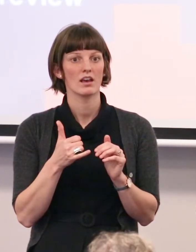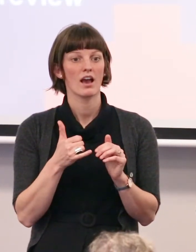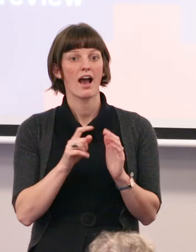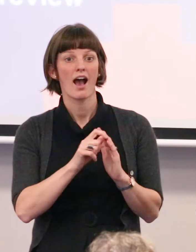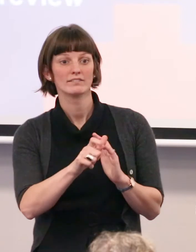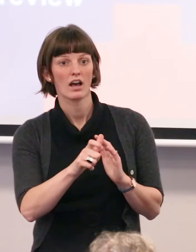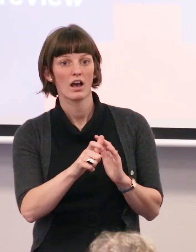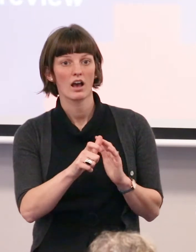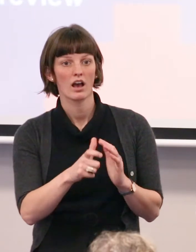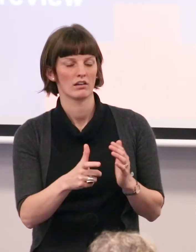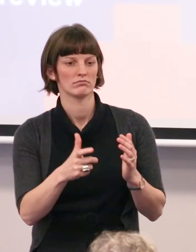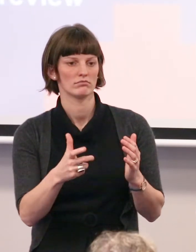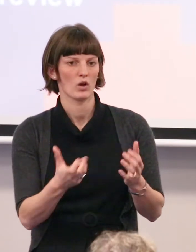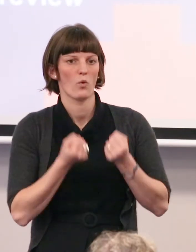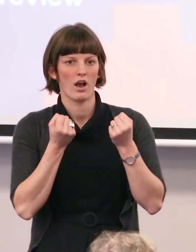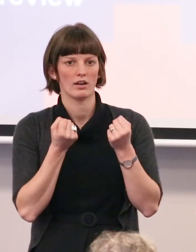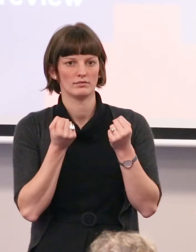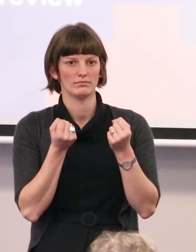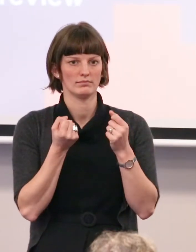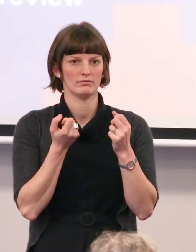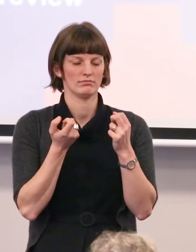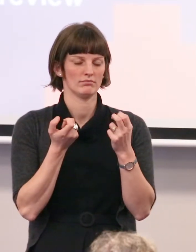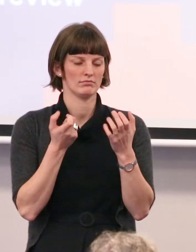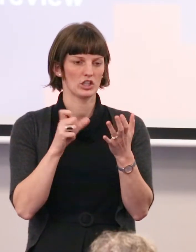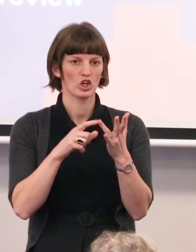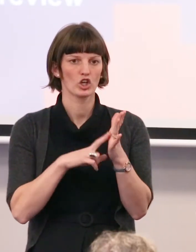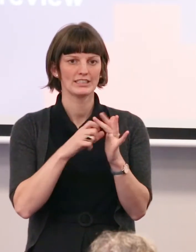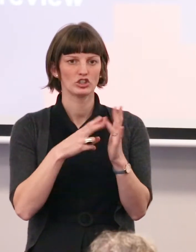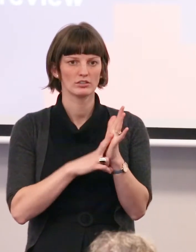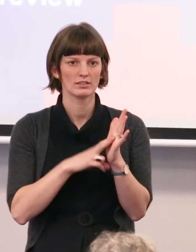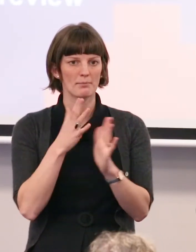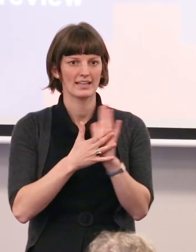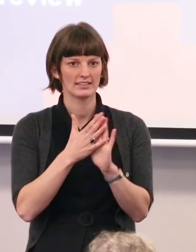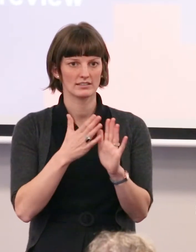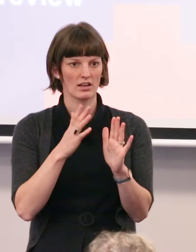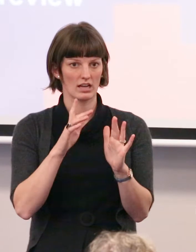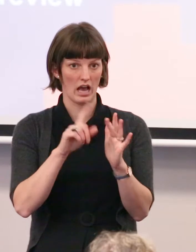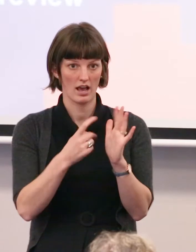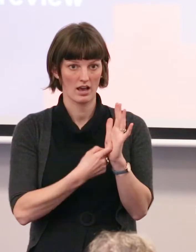program, may then not be able to meet the inherent requirements and may, you